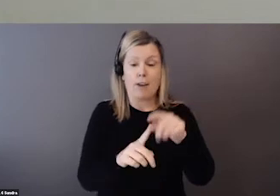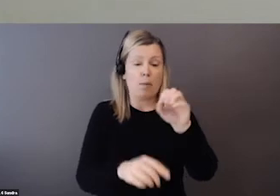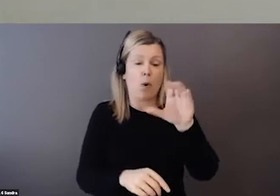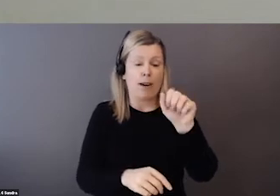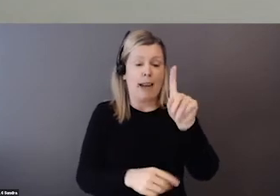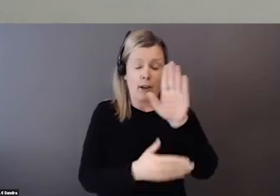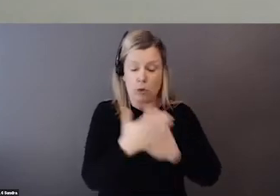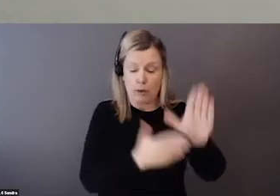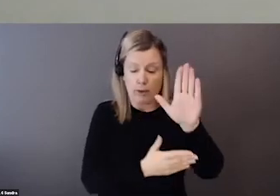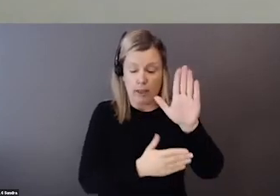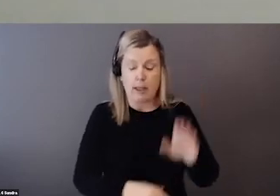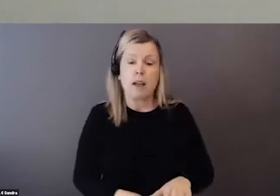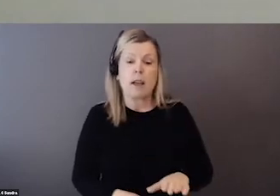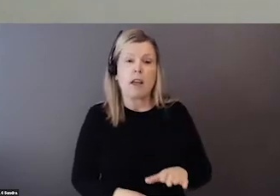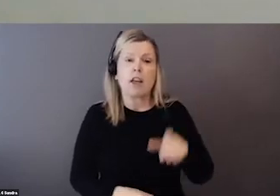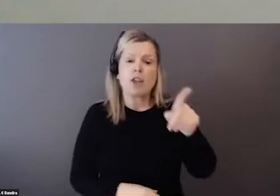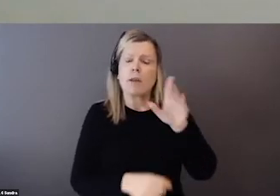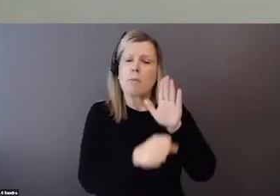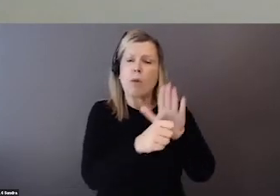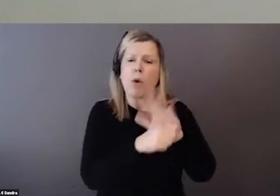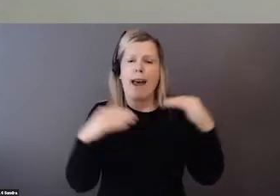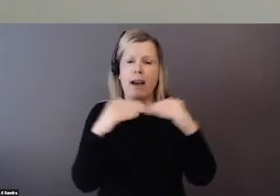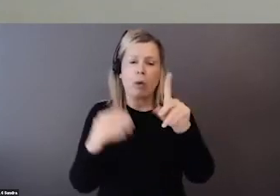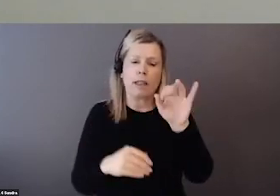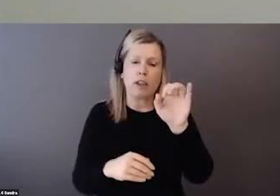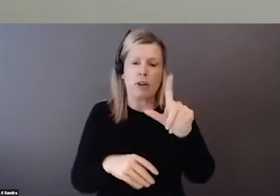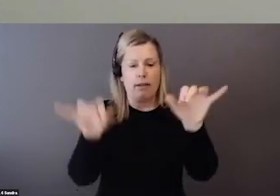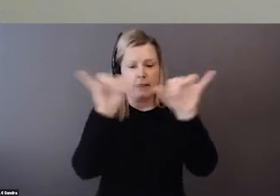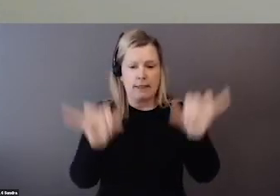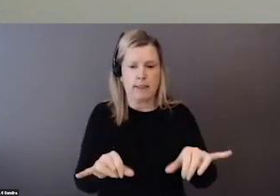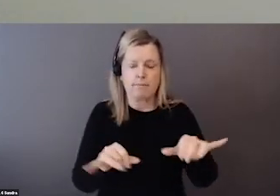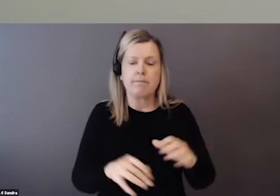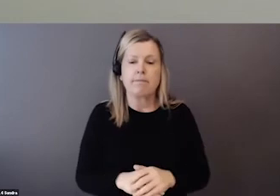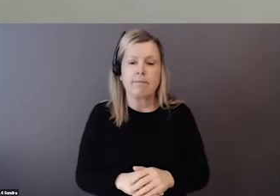to promote equitable digital systems. This project will engage a broad network